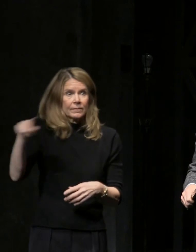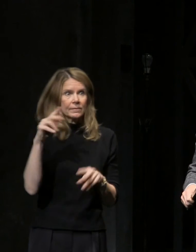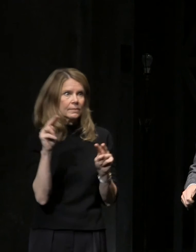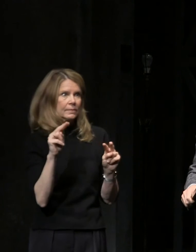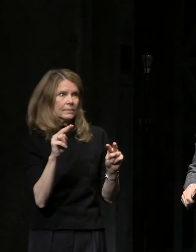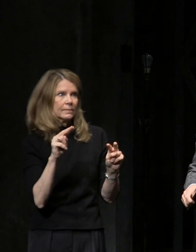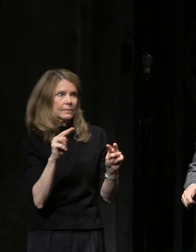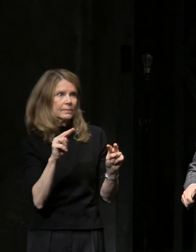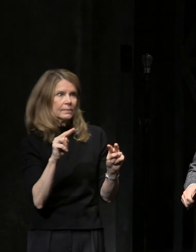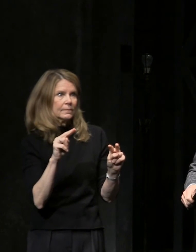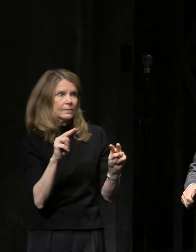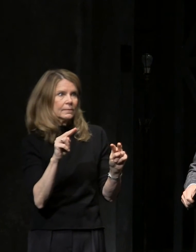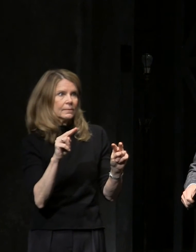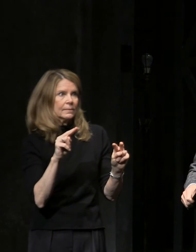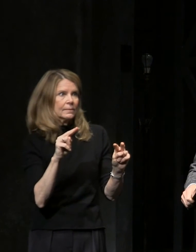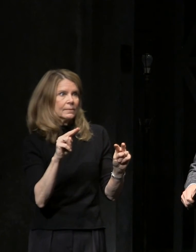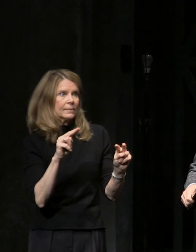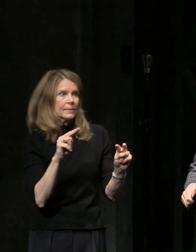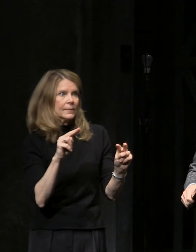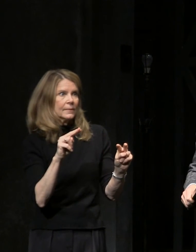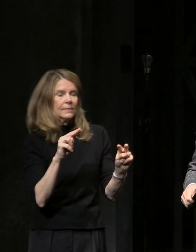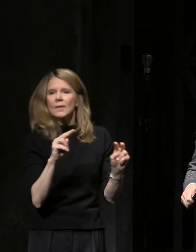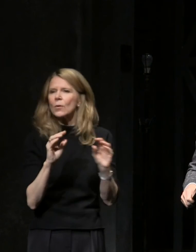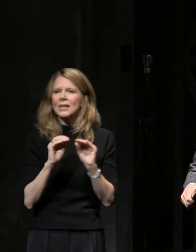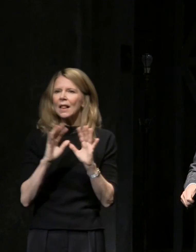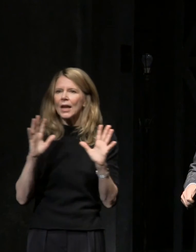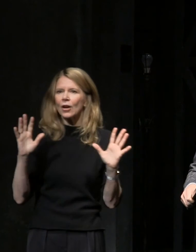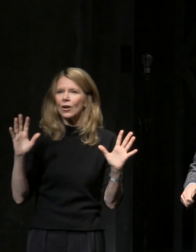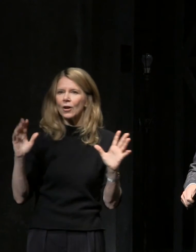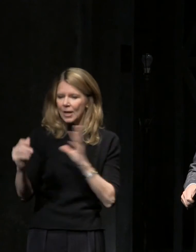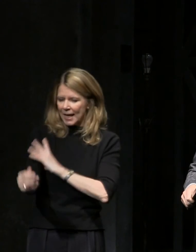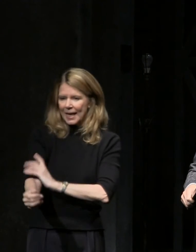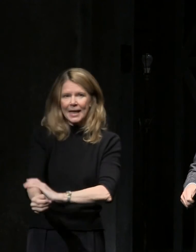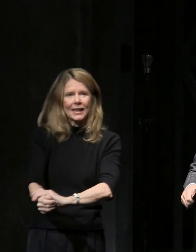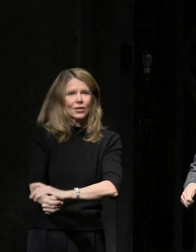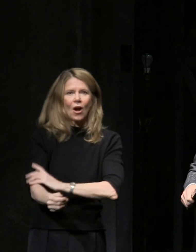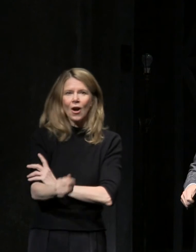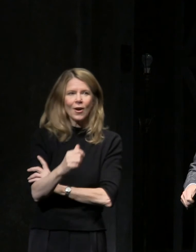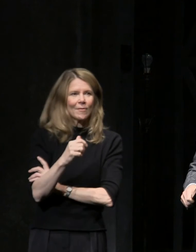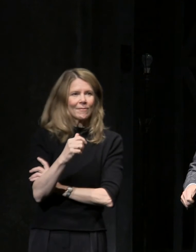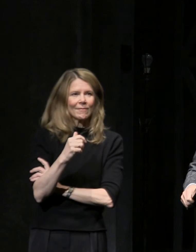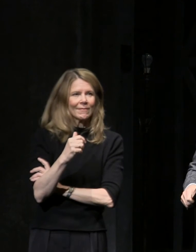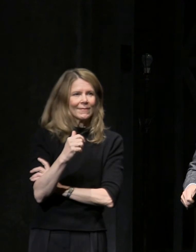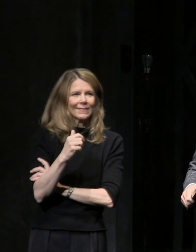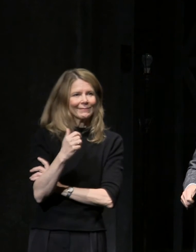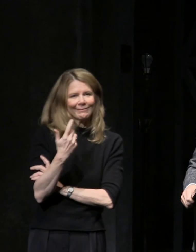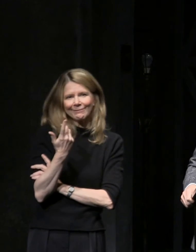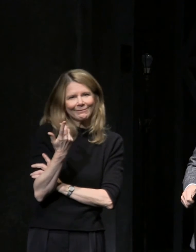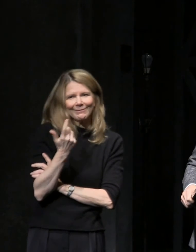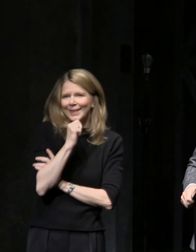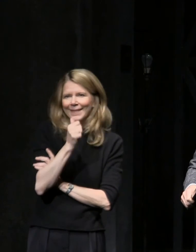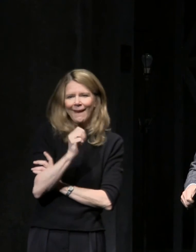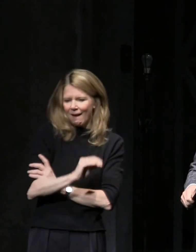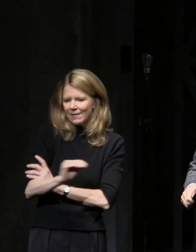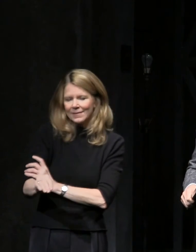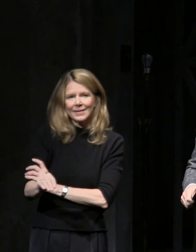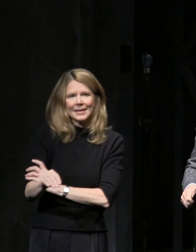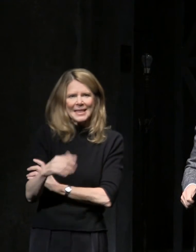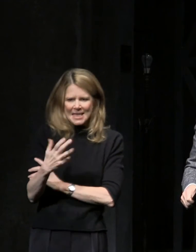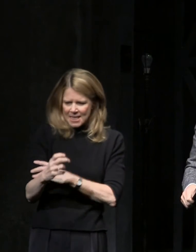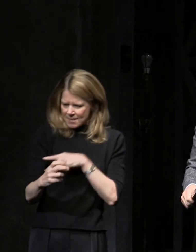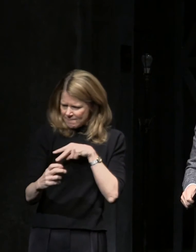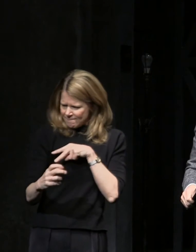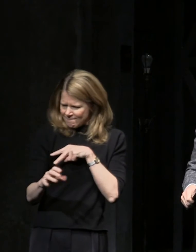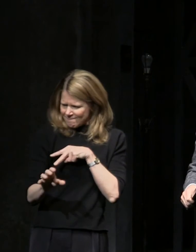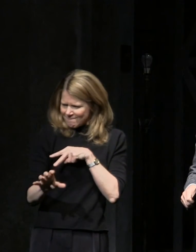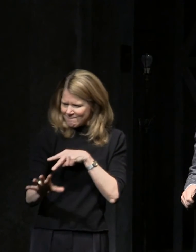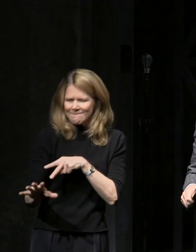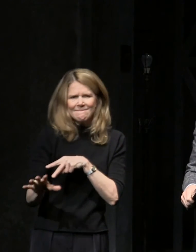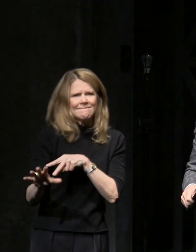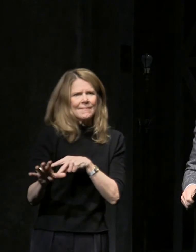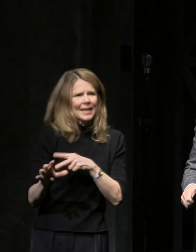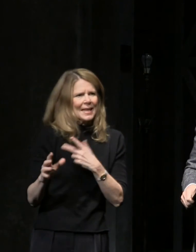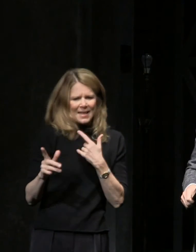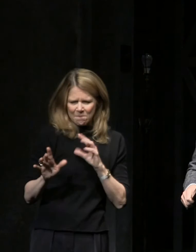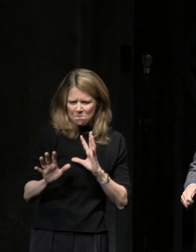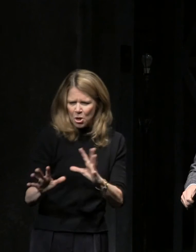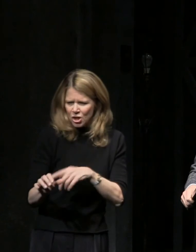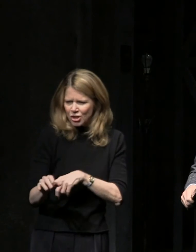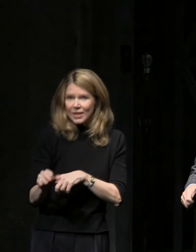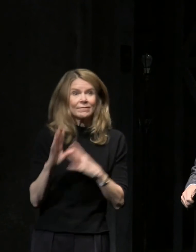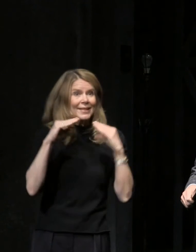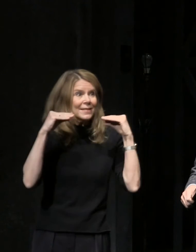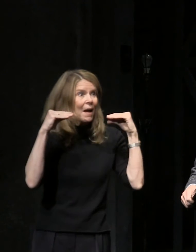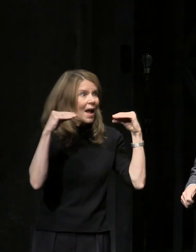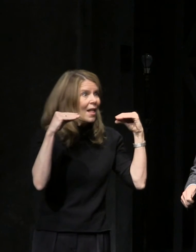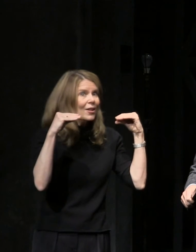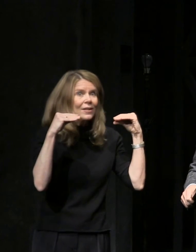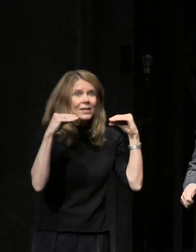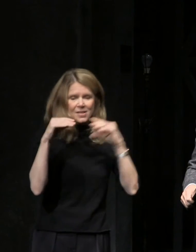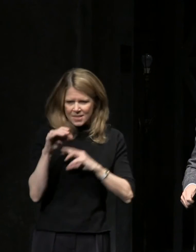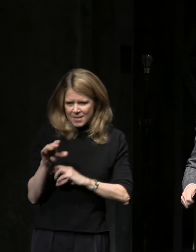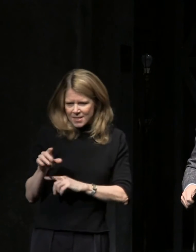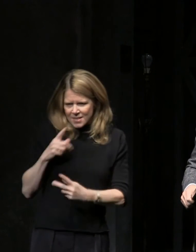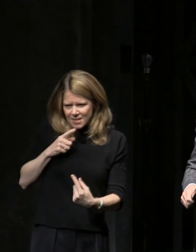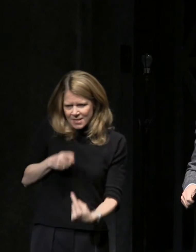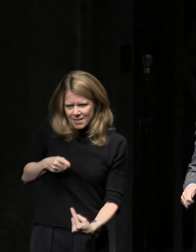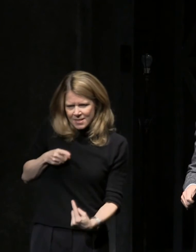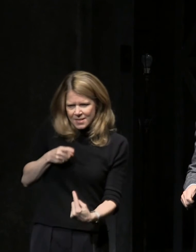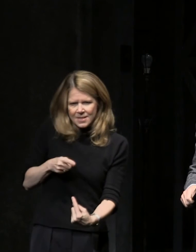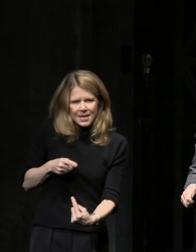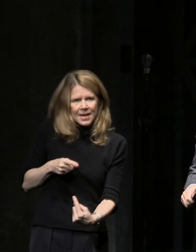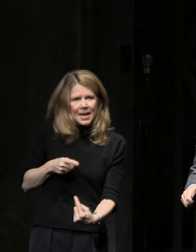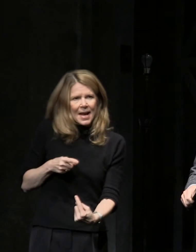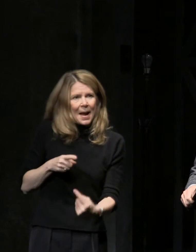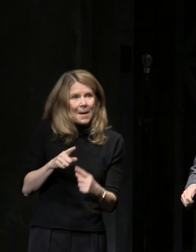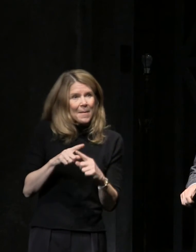it was clear that his arm wouldn't go. He pushed, he moved, he smiled. But the bag was